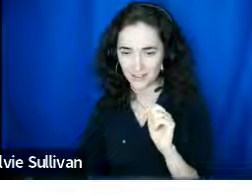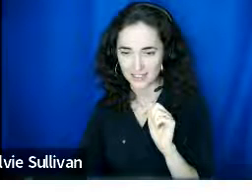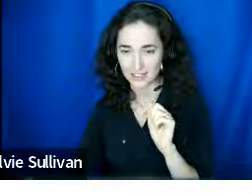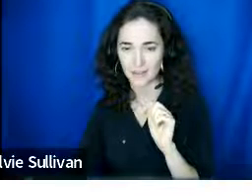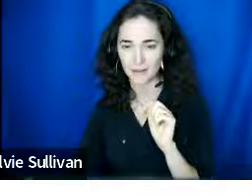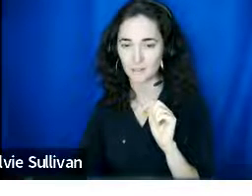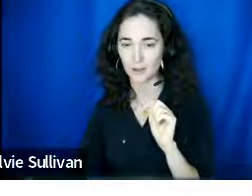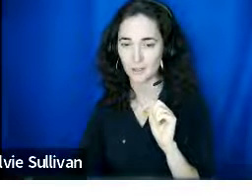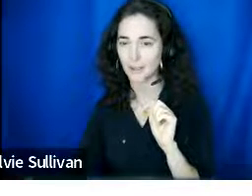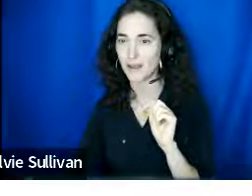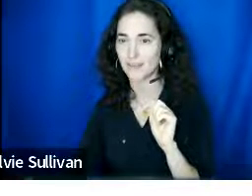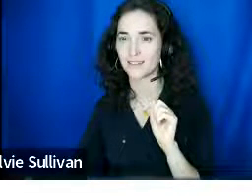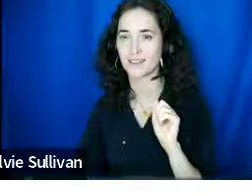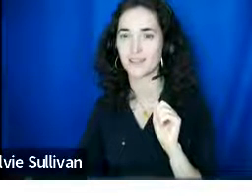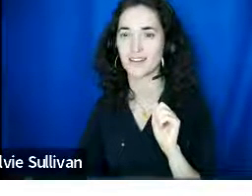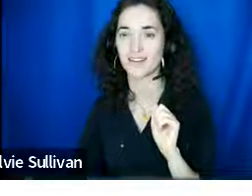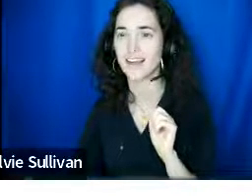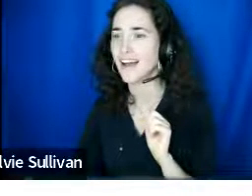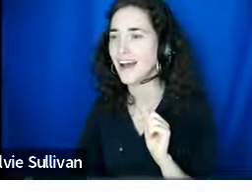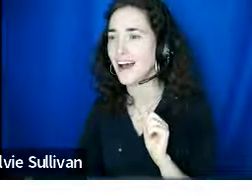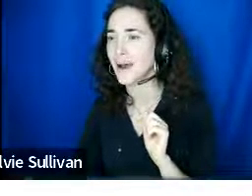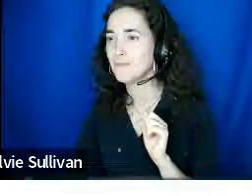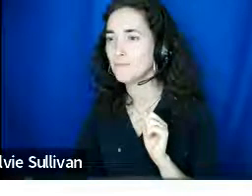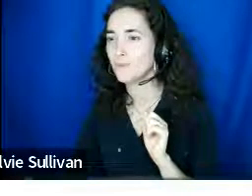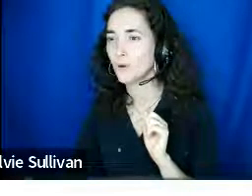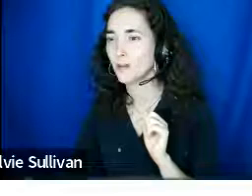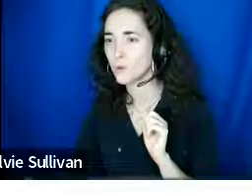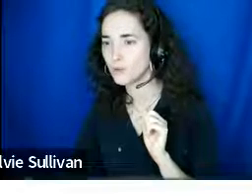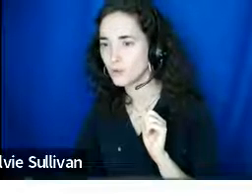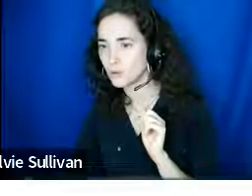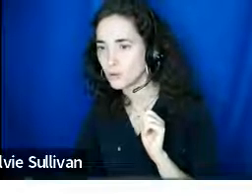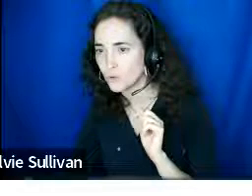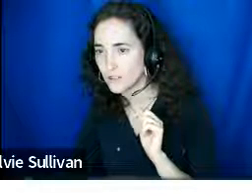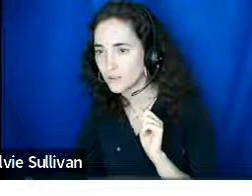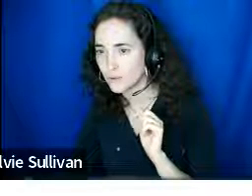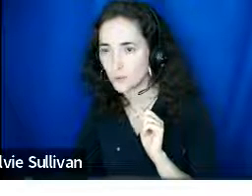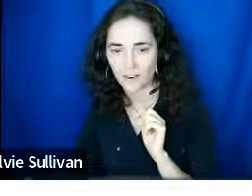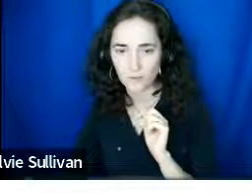The sentence about the monkey being romantic-- that's great. What I'm going to do there: